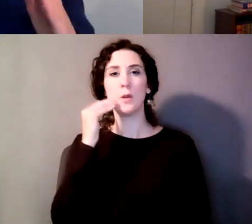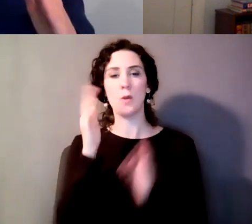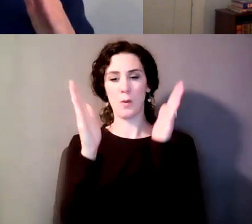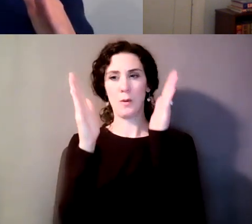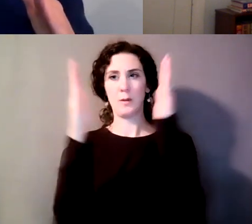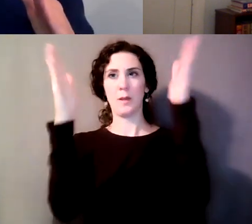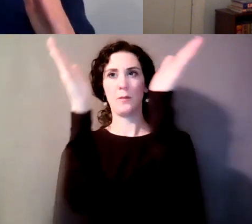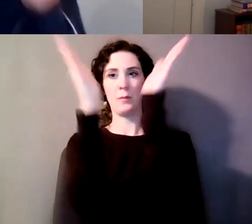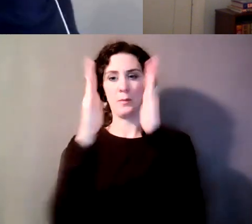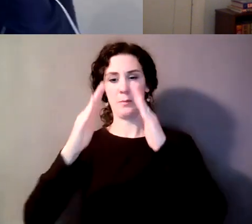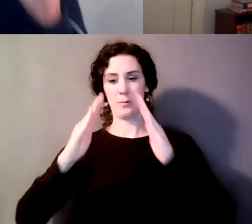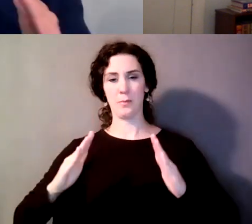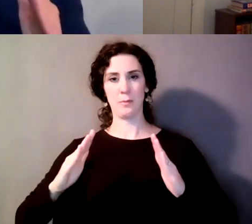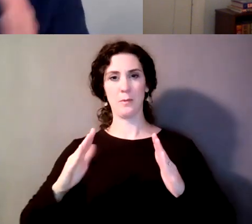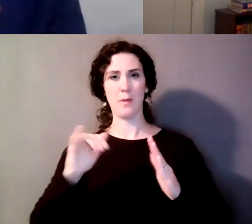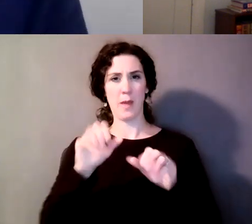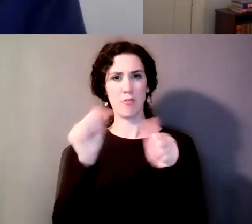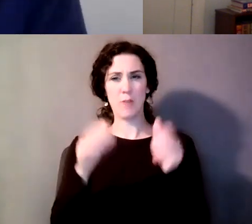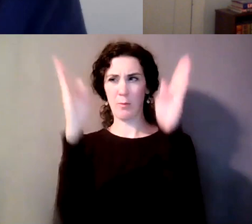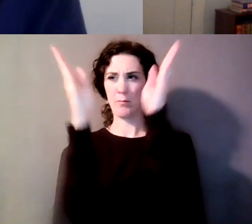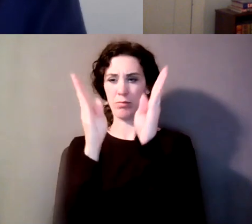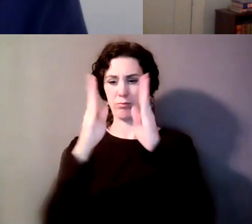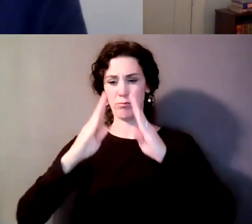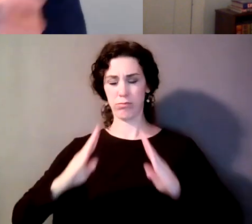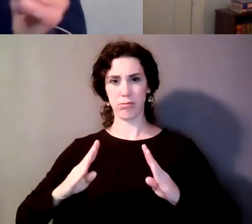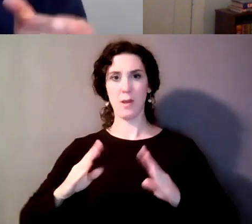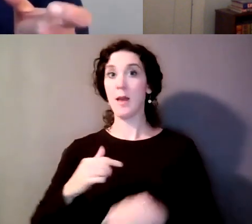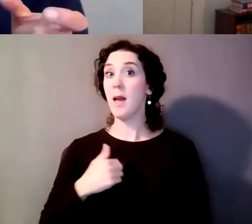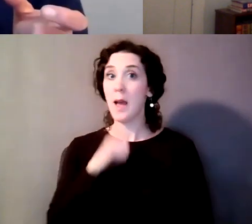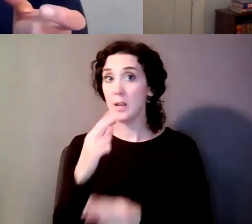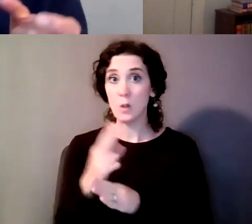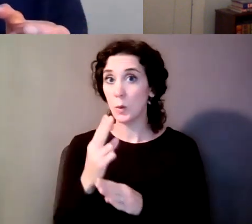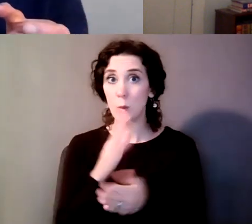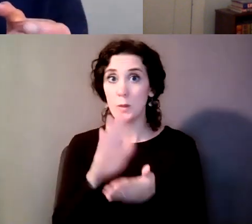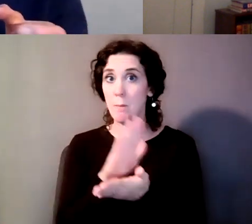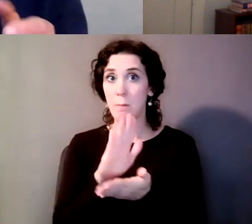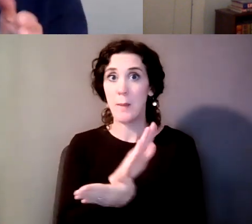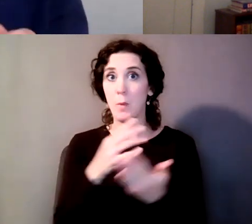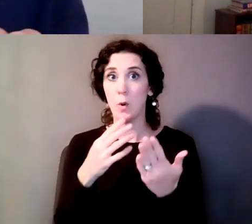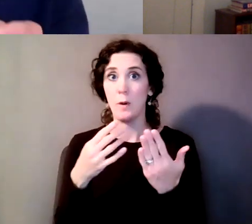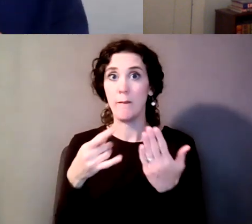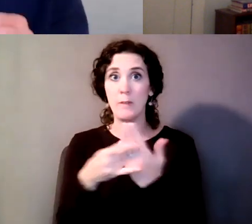hourglass glass, and I don't use a paper filter, I use a metal